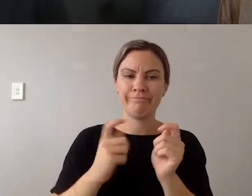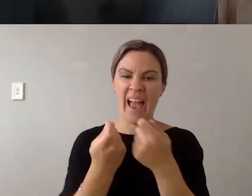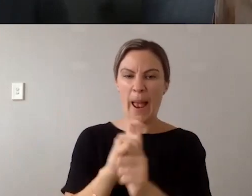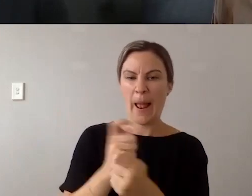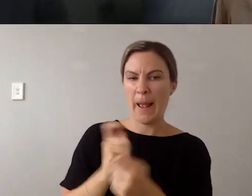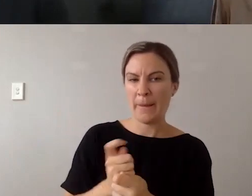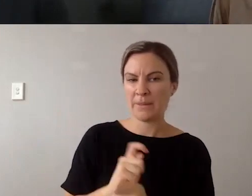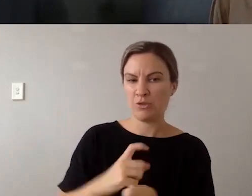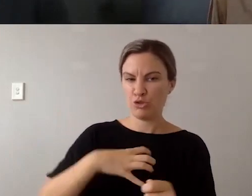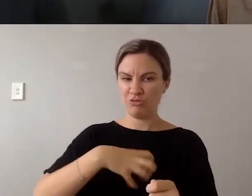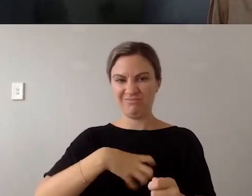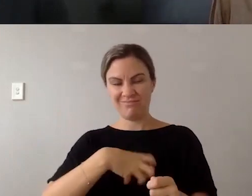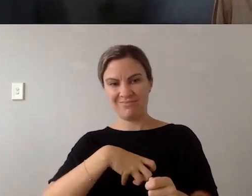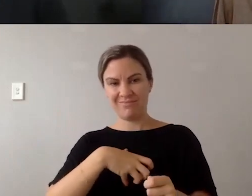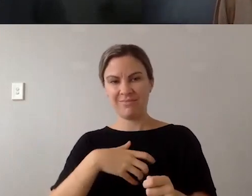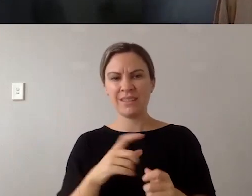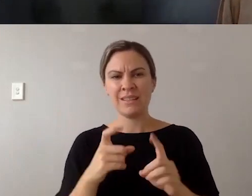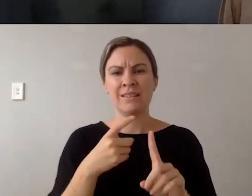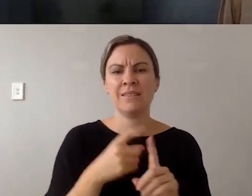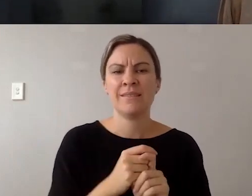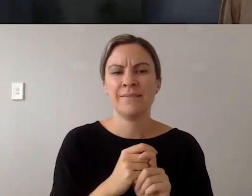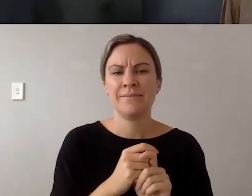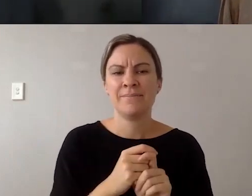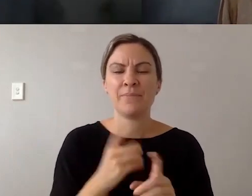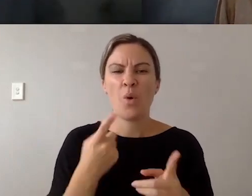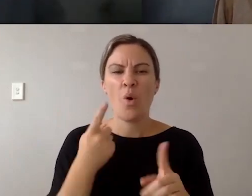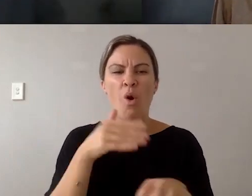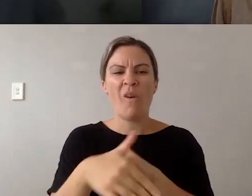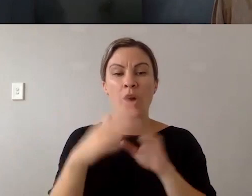particular session that we are focusing on this exact topic around